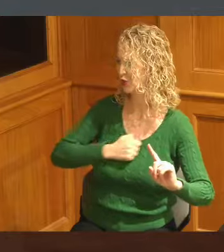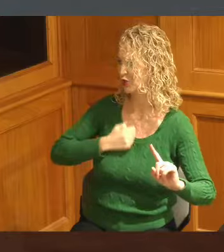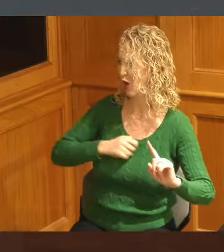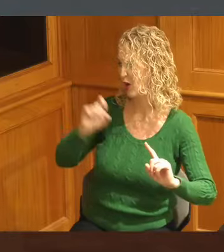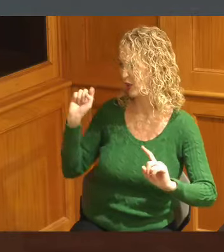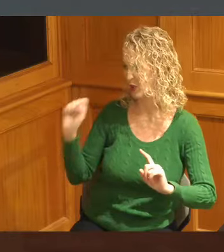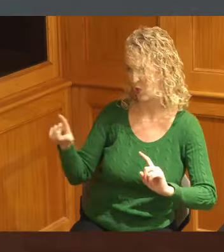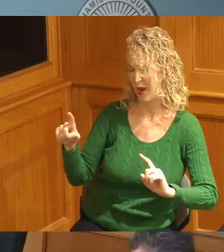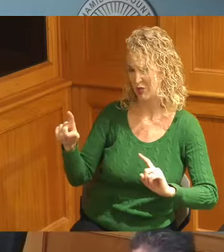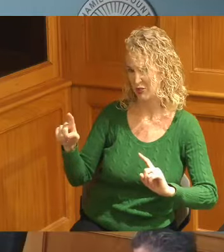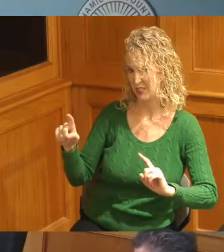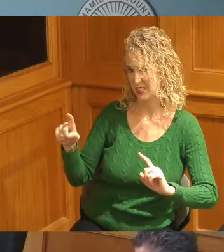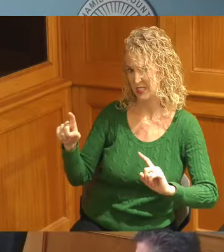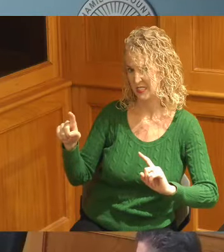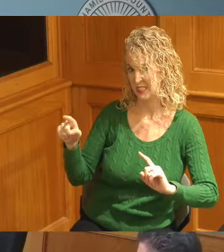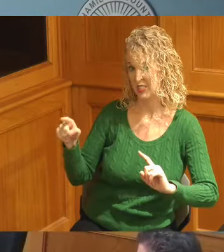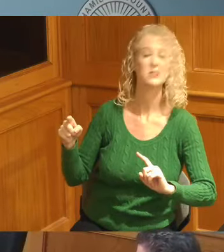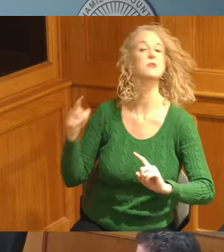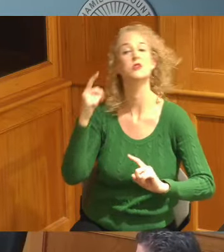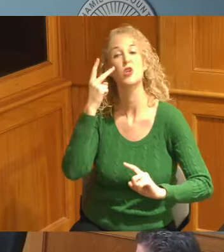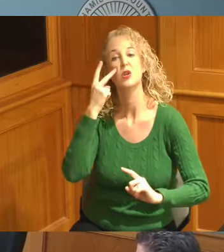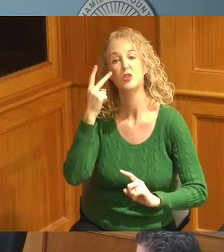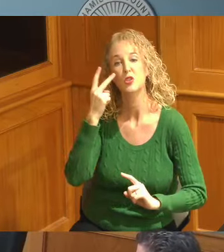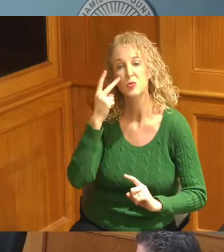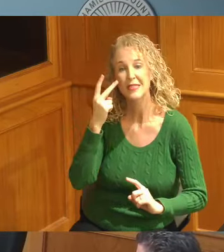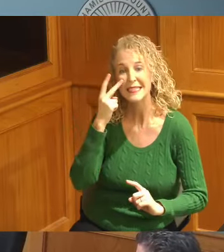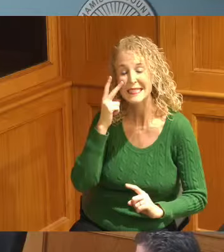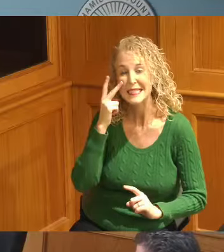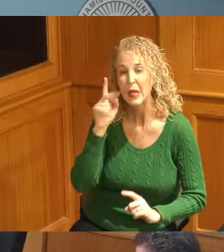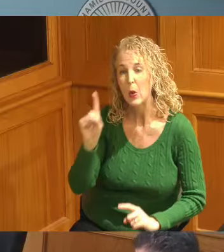one. I just want to raise it. Do you see that there is for the Sheriff? It's 1 cent. There's